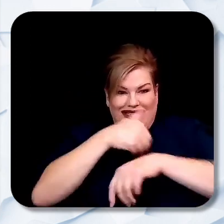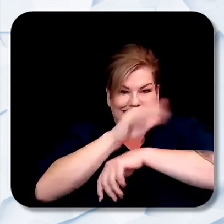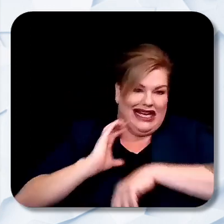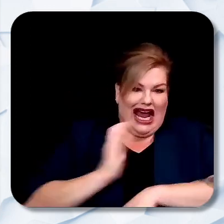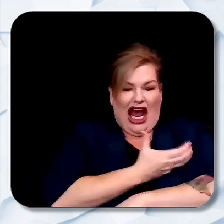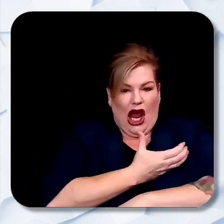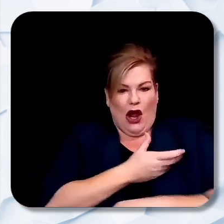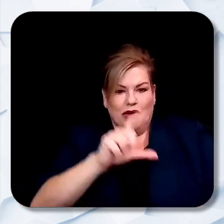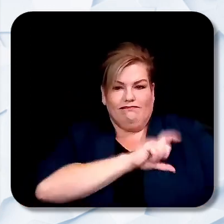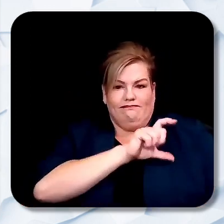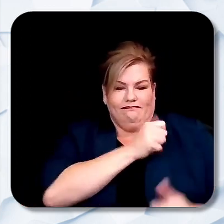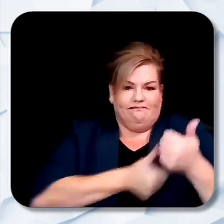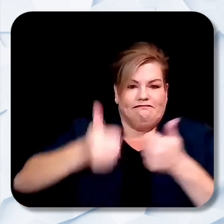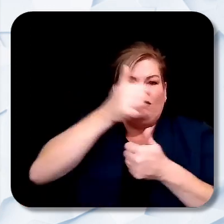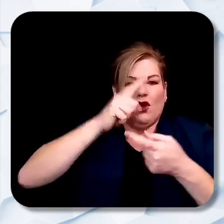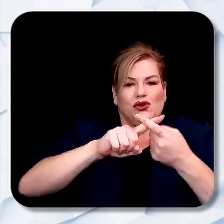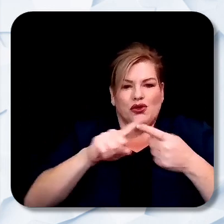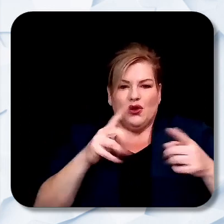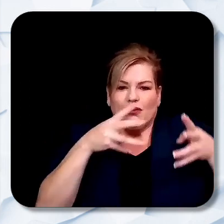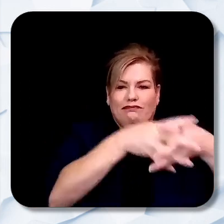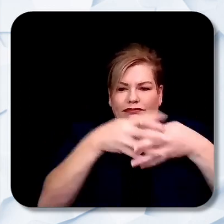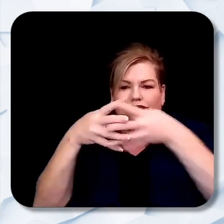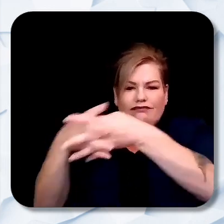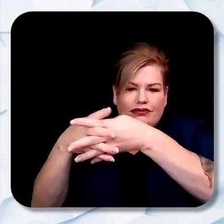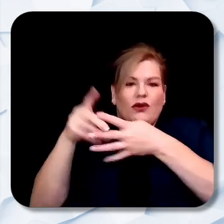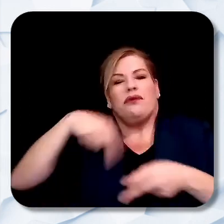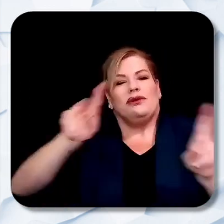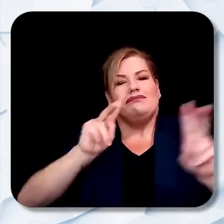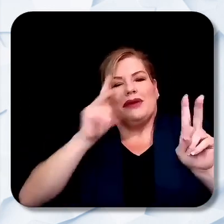working to do that. But I want to be clear eyed, and saying that there is no question that none